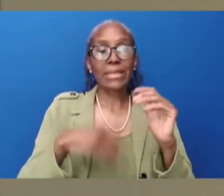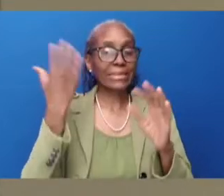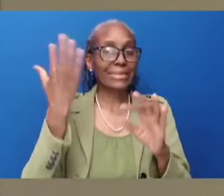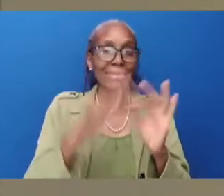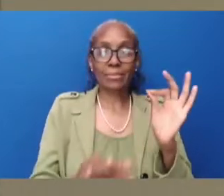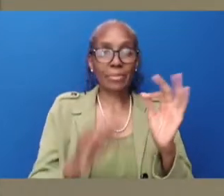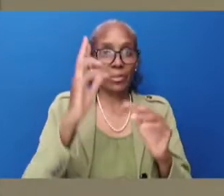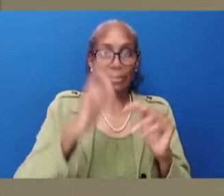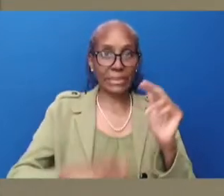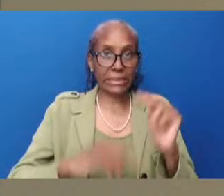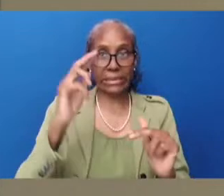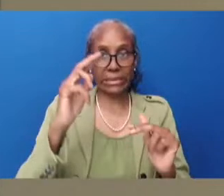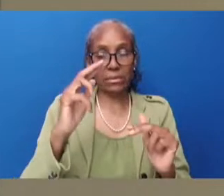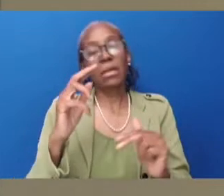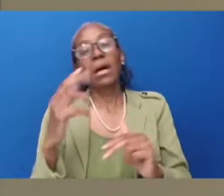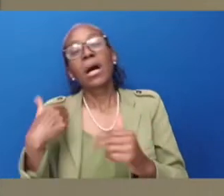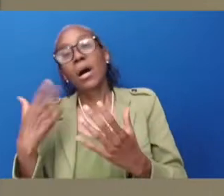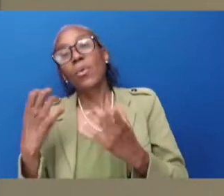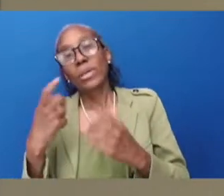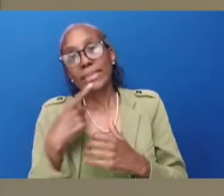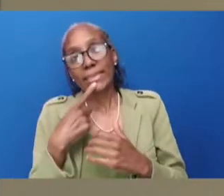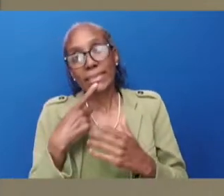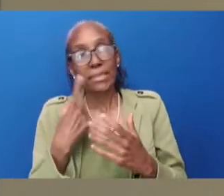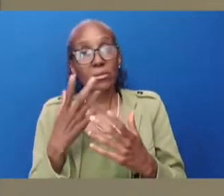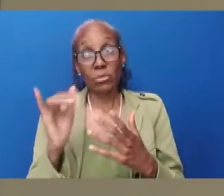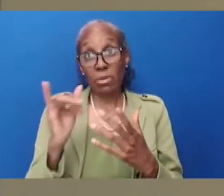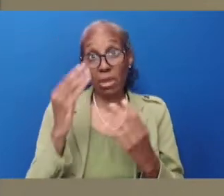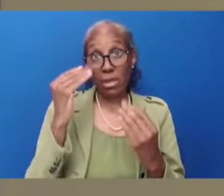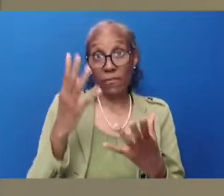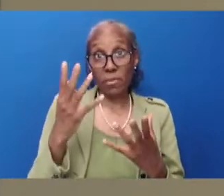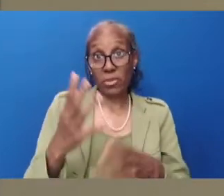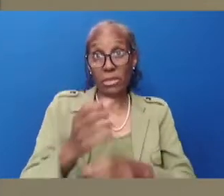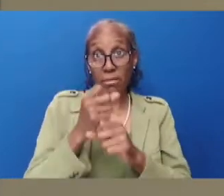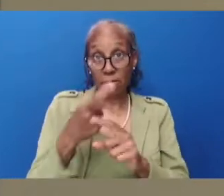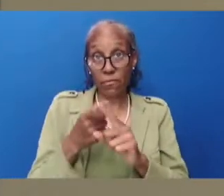BUT WE OUGHT TO BE DOING MORE